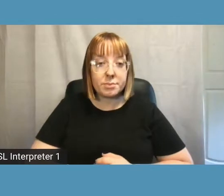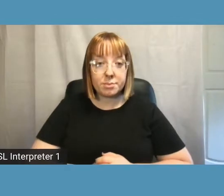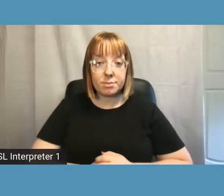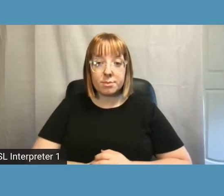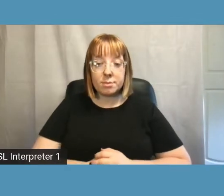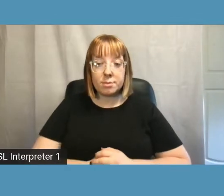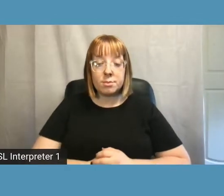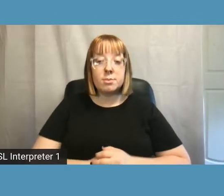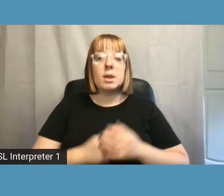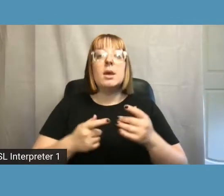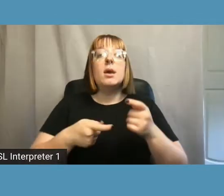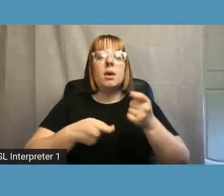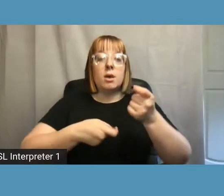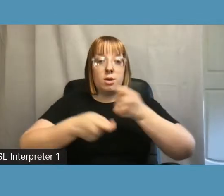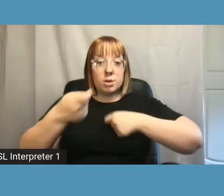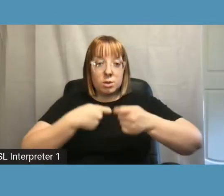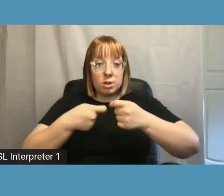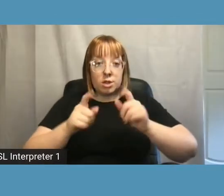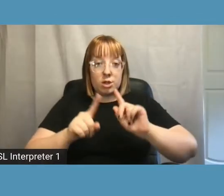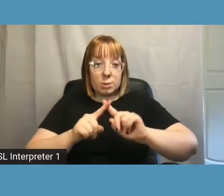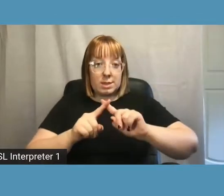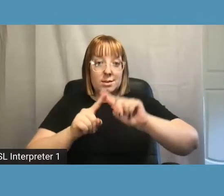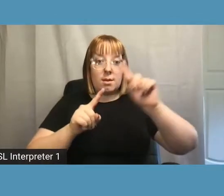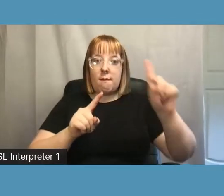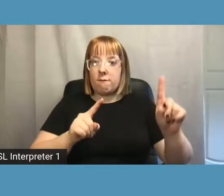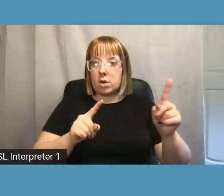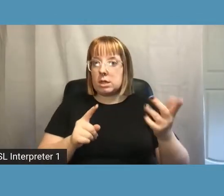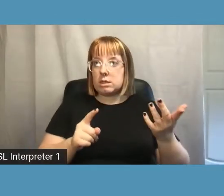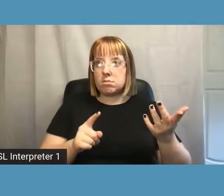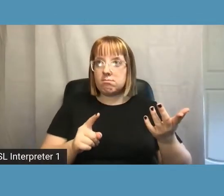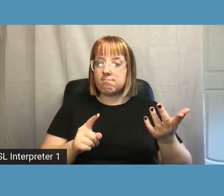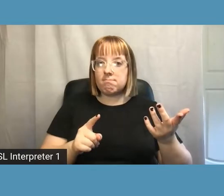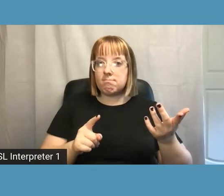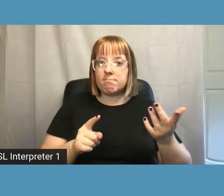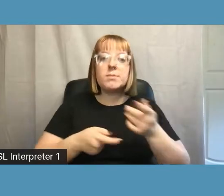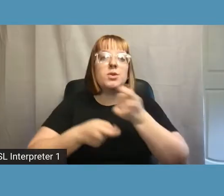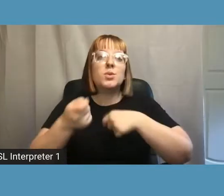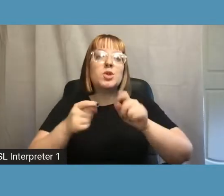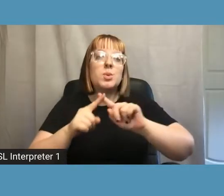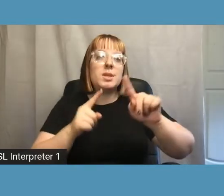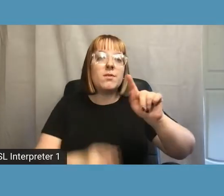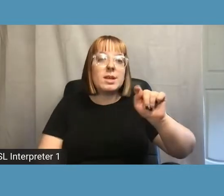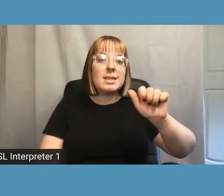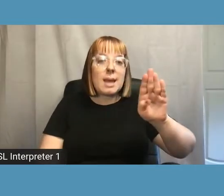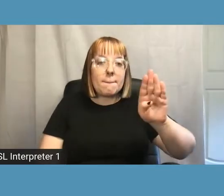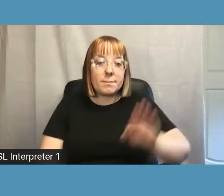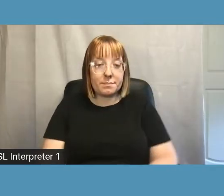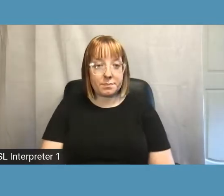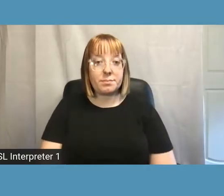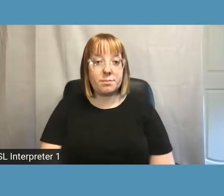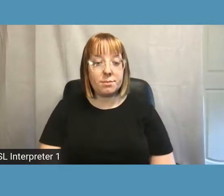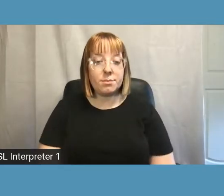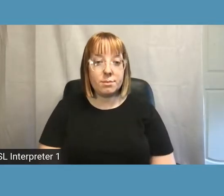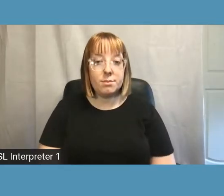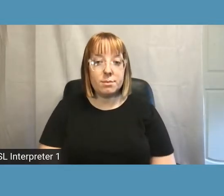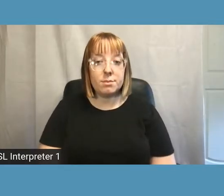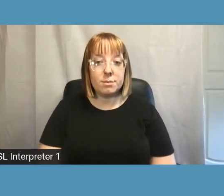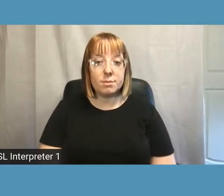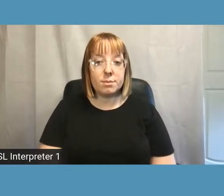switch to a different switch to a different tab so i'm going to show you um [ __ ] matrix now